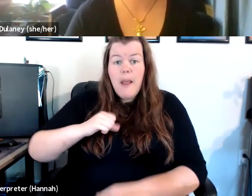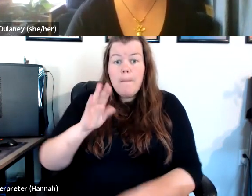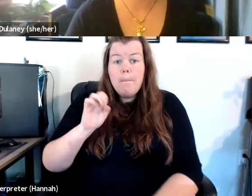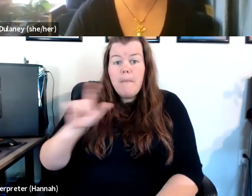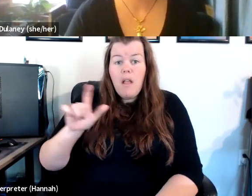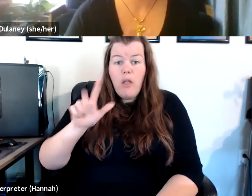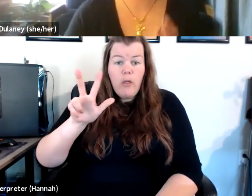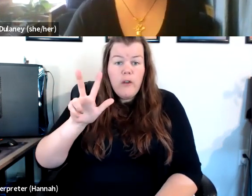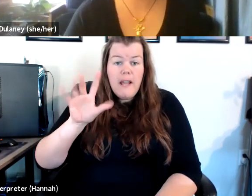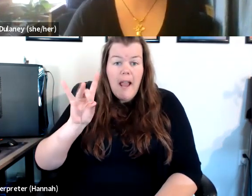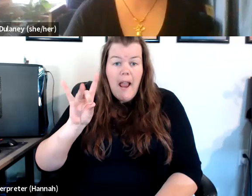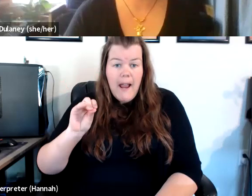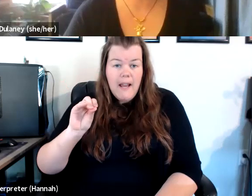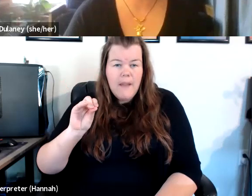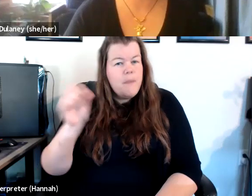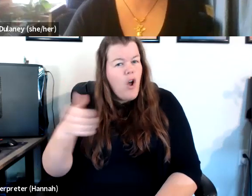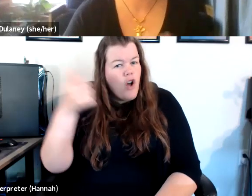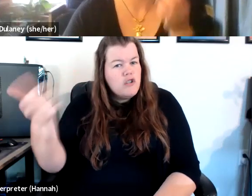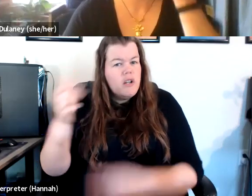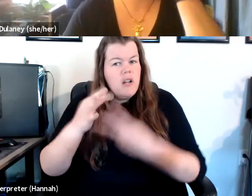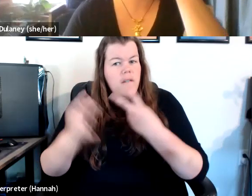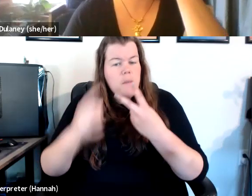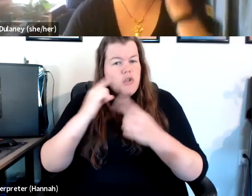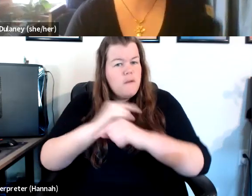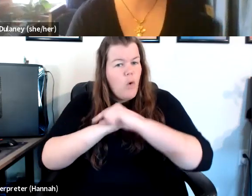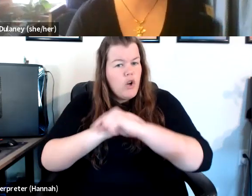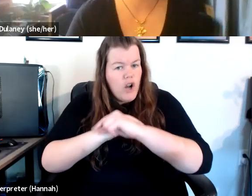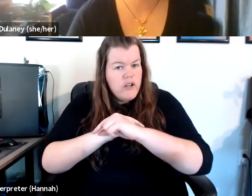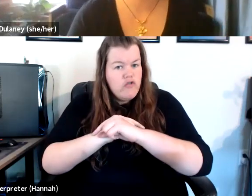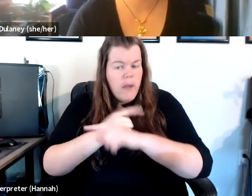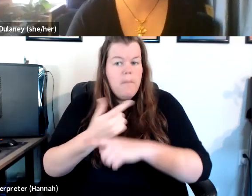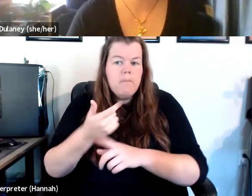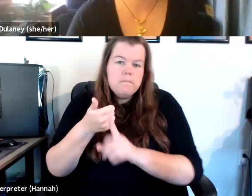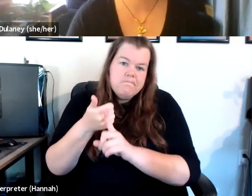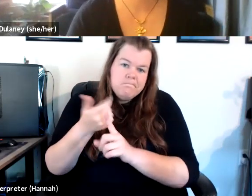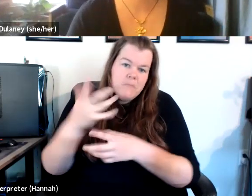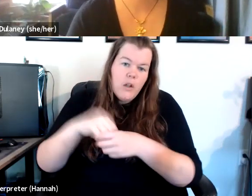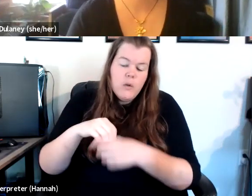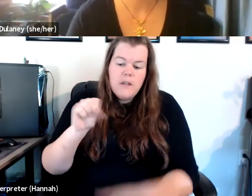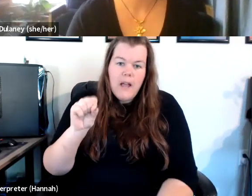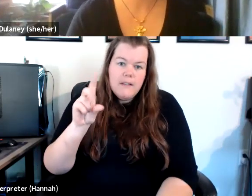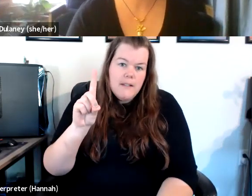guardianship including, supported decision-making, be explored before guardianship is used. From